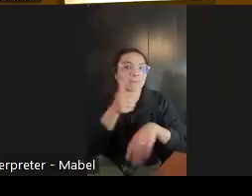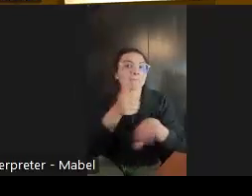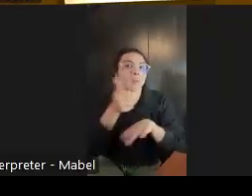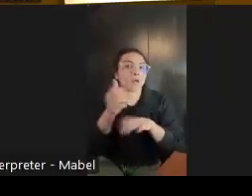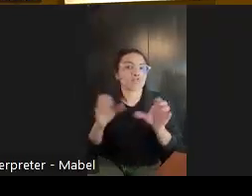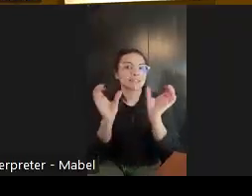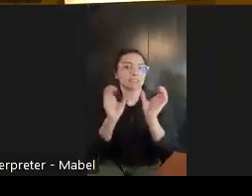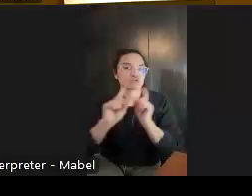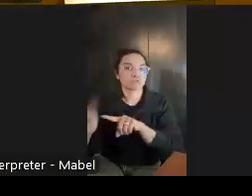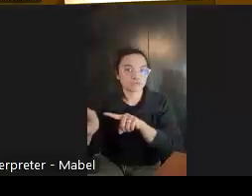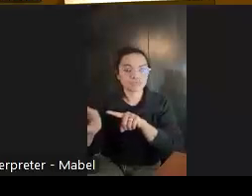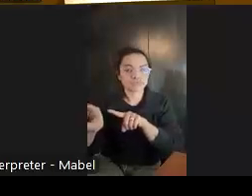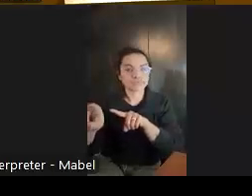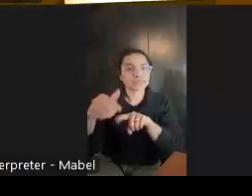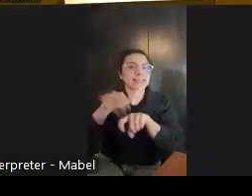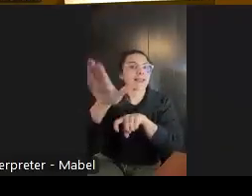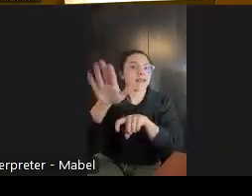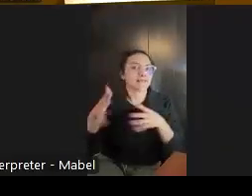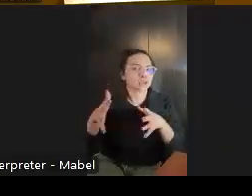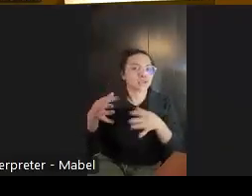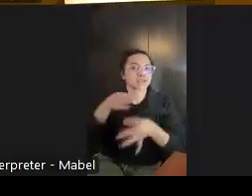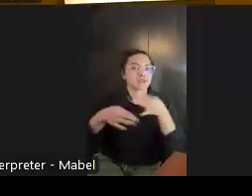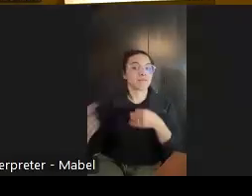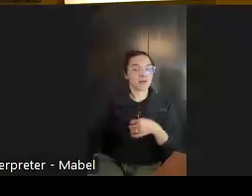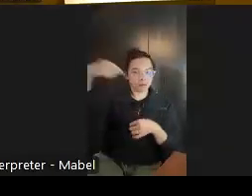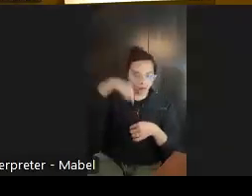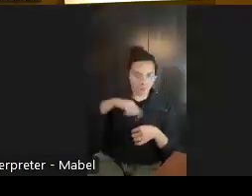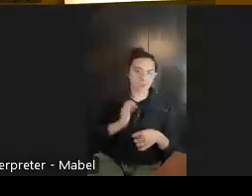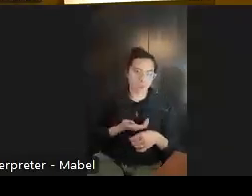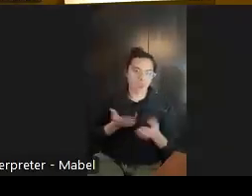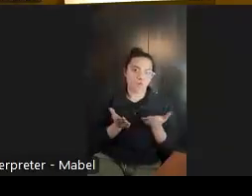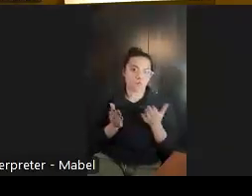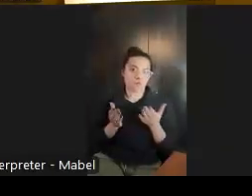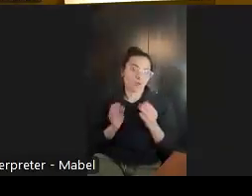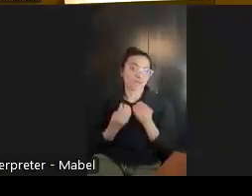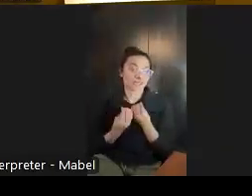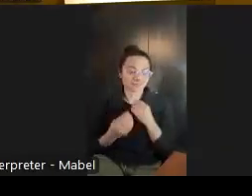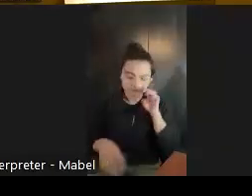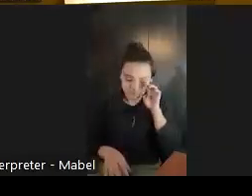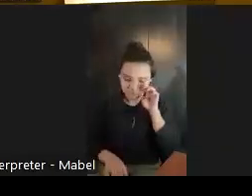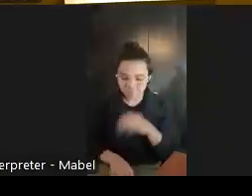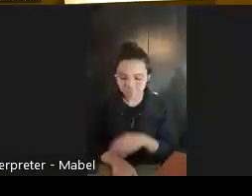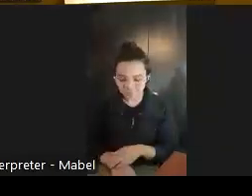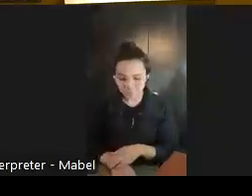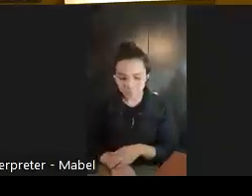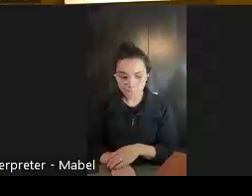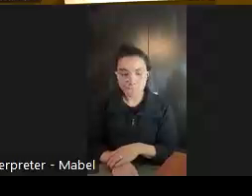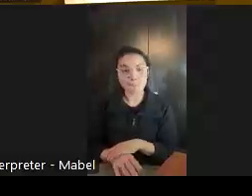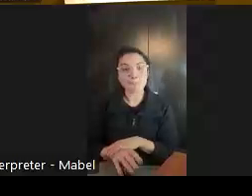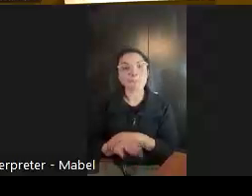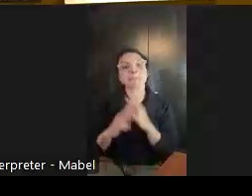travel to us and then I just want to talk briefly about our short-term assessment and response team